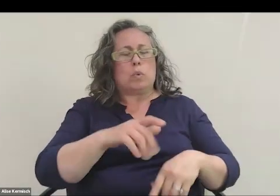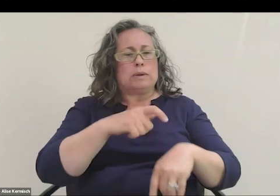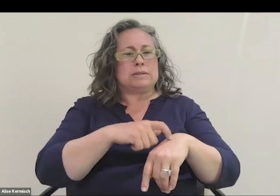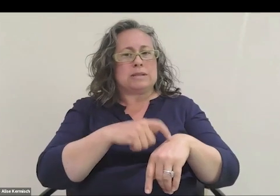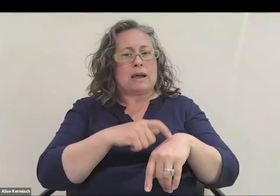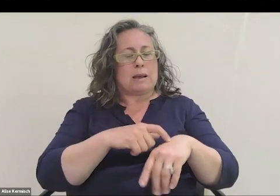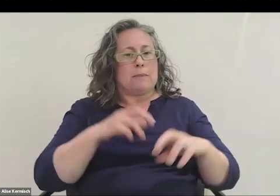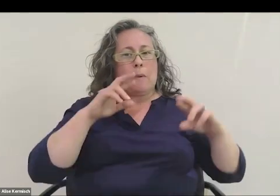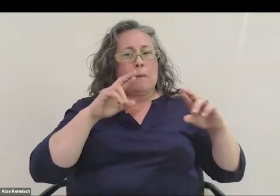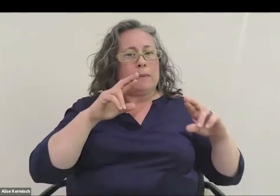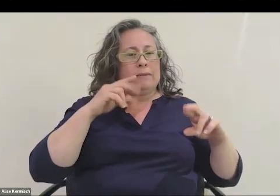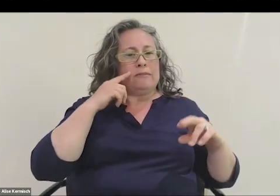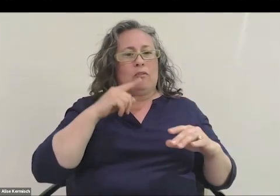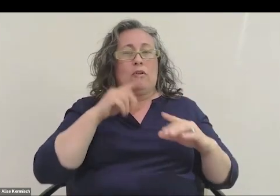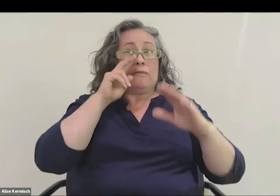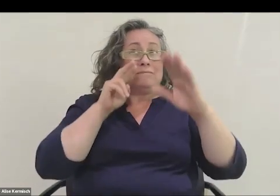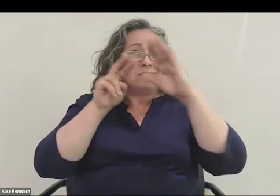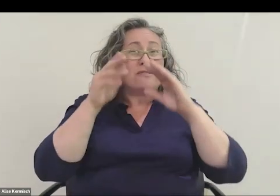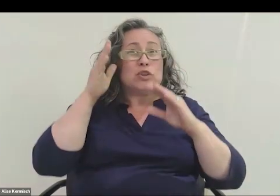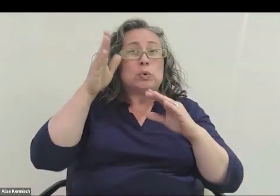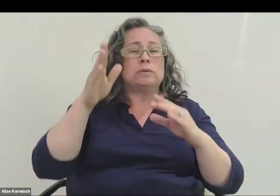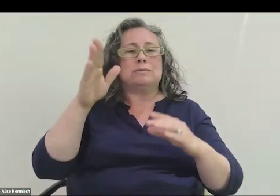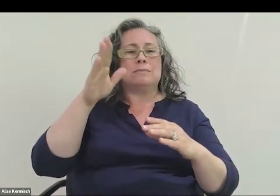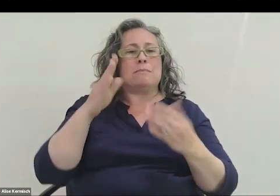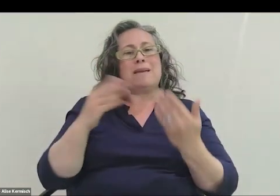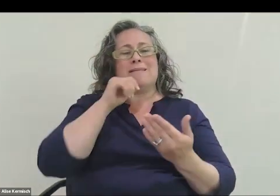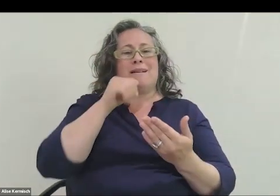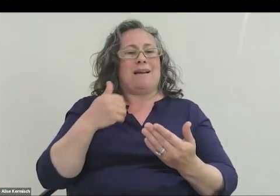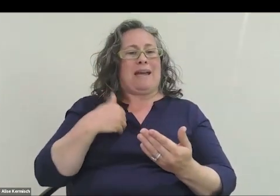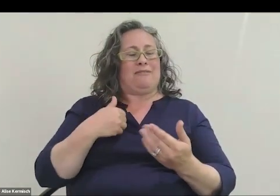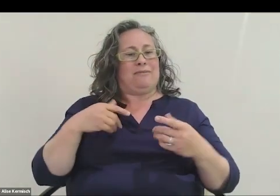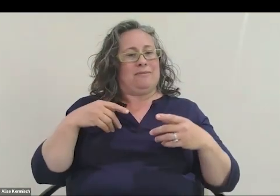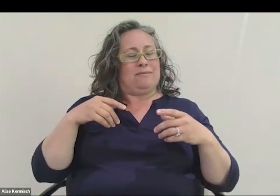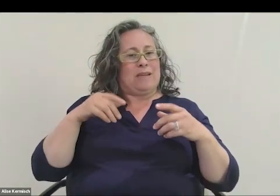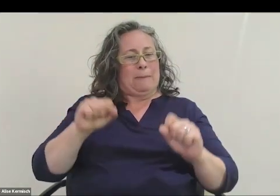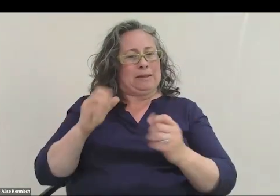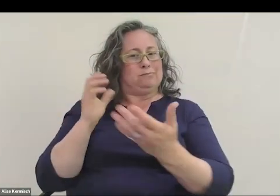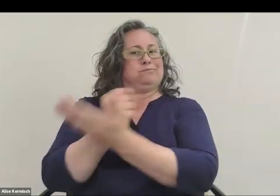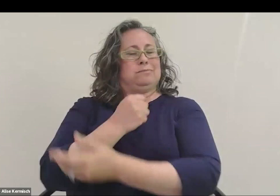that may never exist is not actually a great way to live. It's not that people shouldn't have hope,